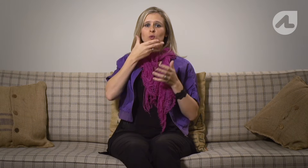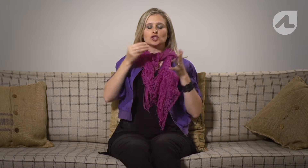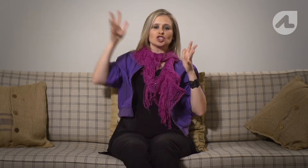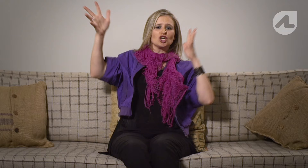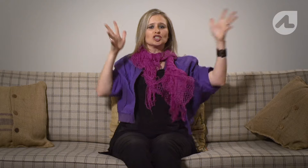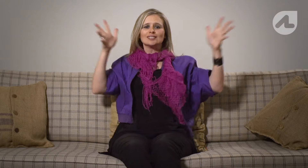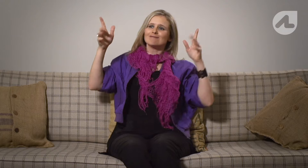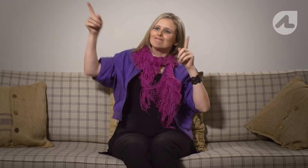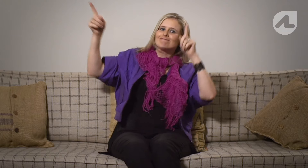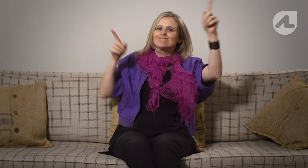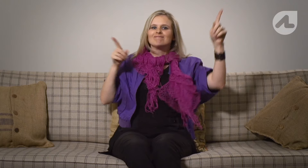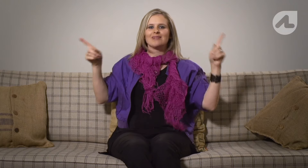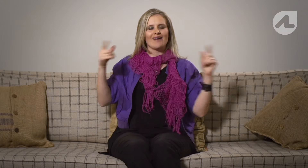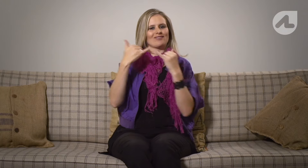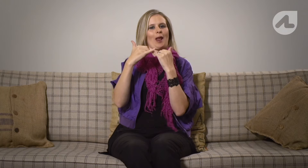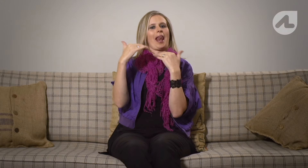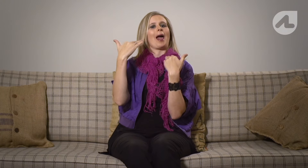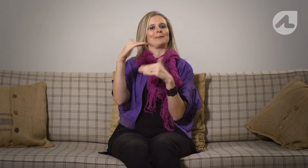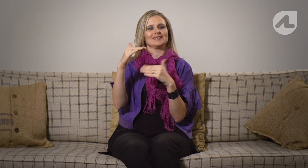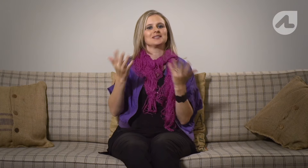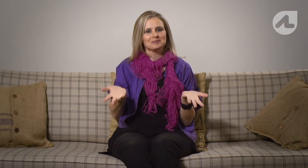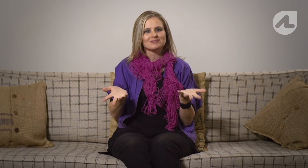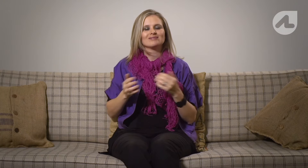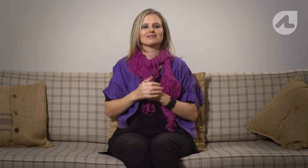It's very limited conversation and I can only use gesture there.